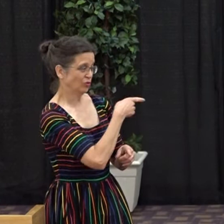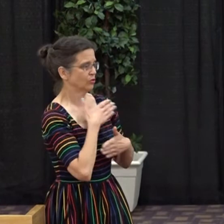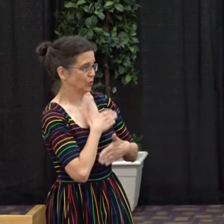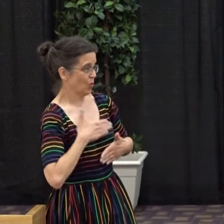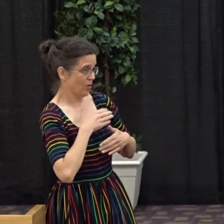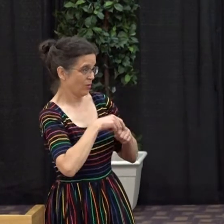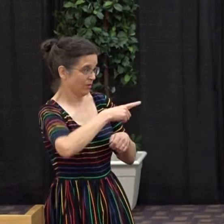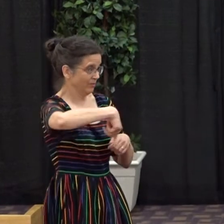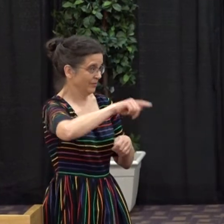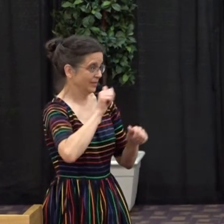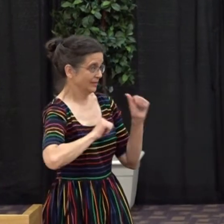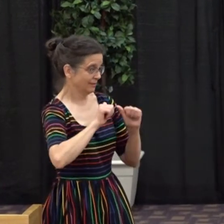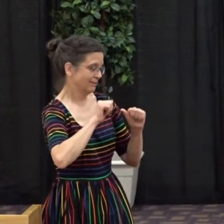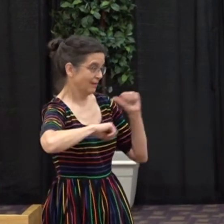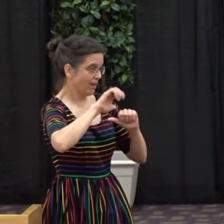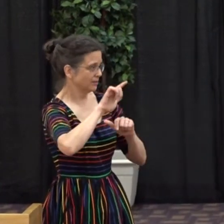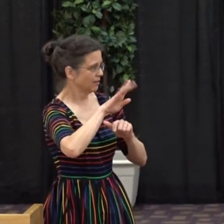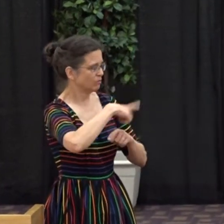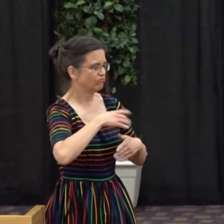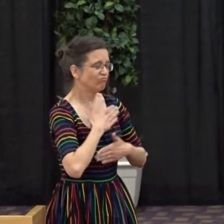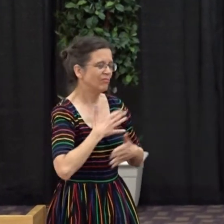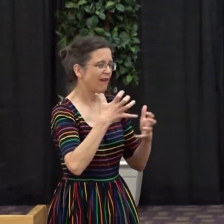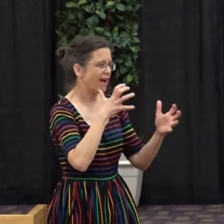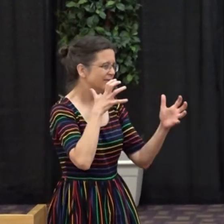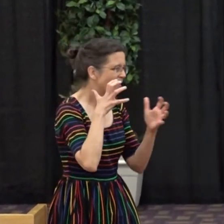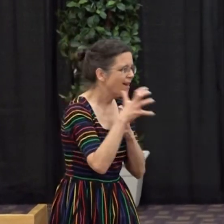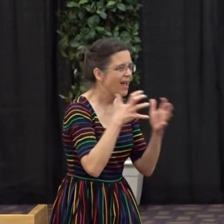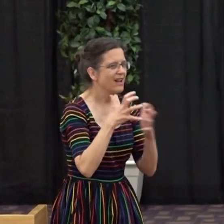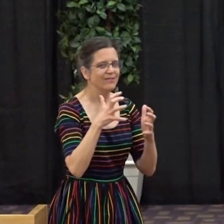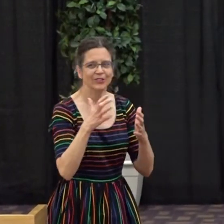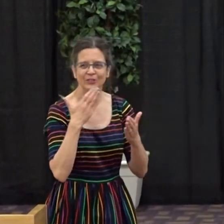She wanted to comment and say how much she enjoyed the Science Club with all of you.